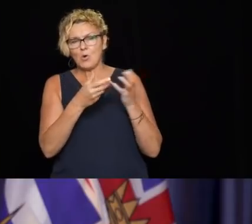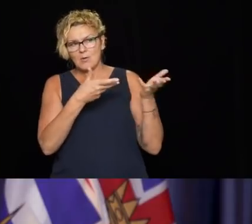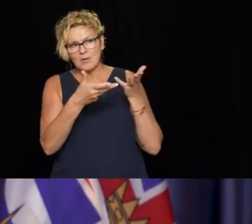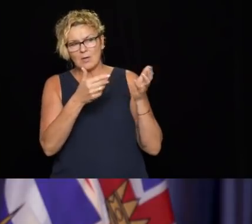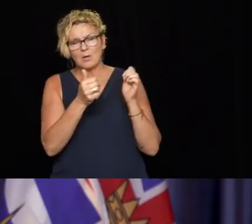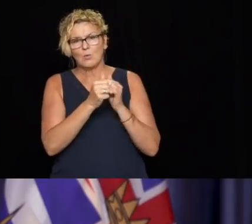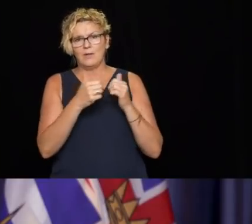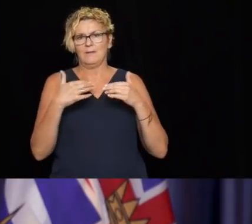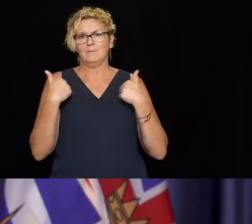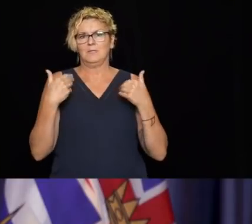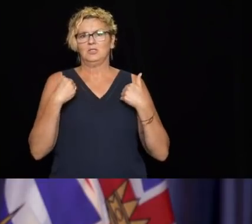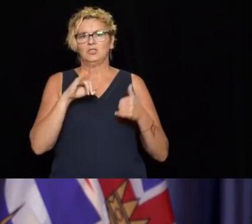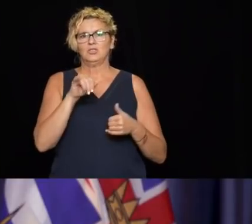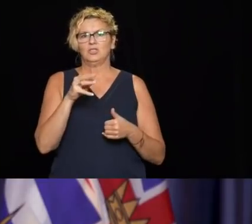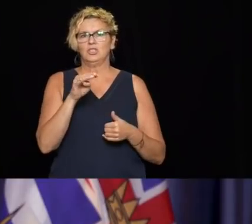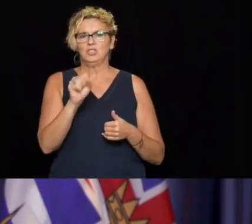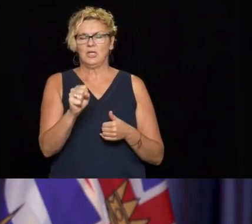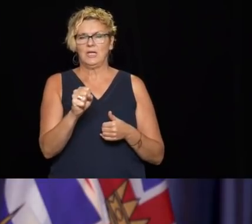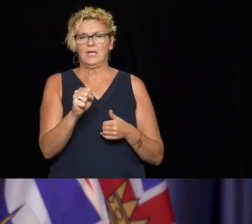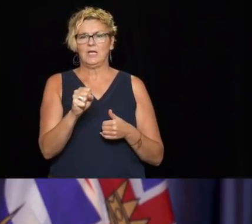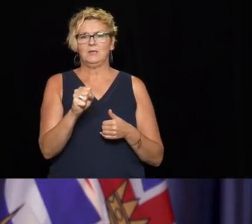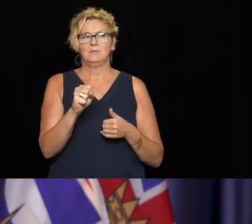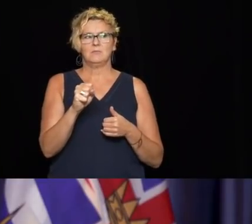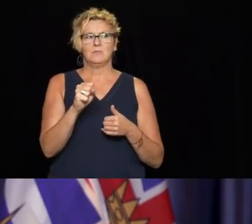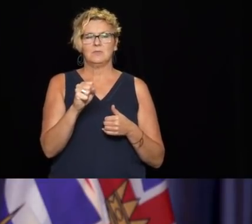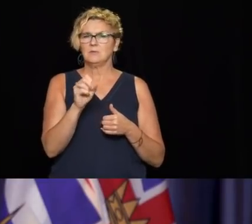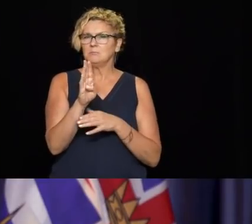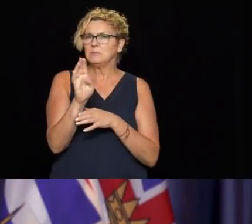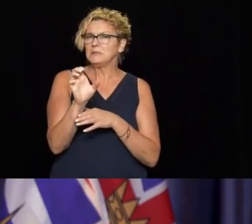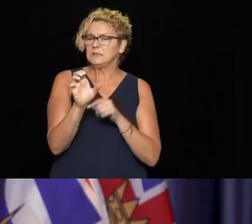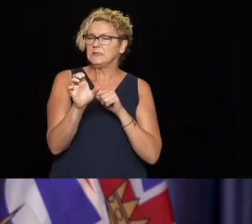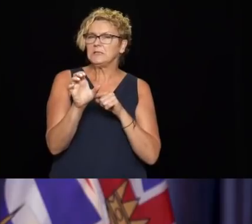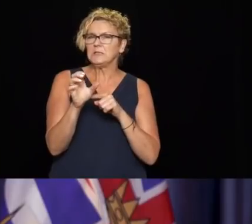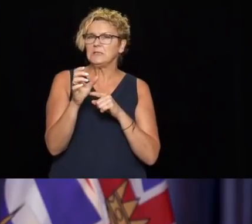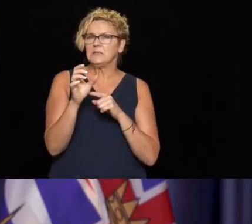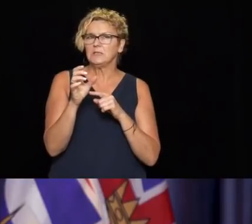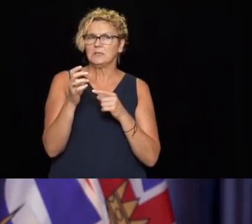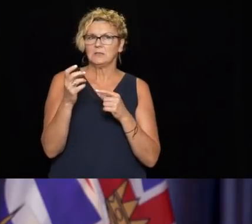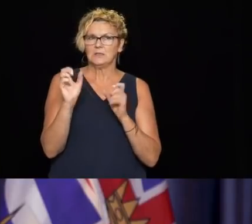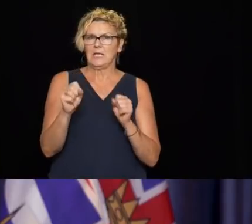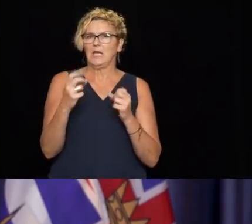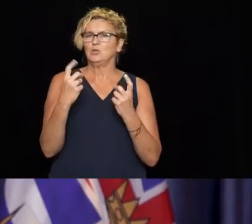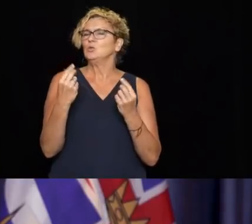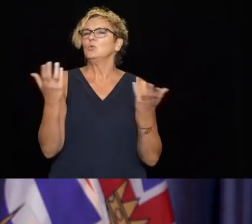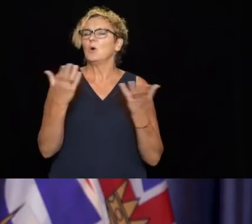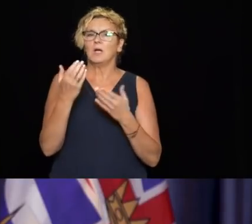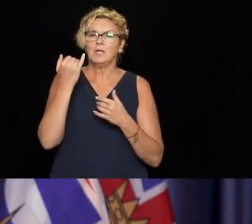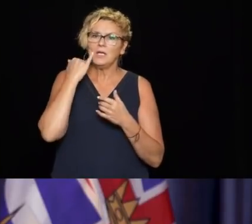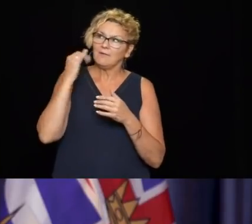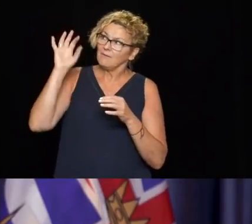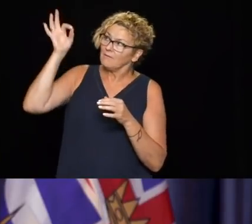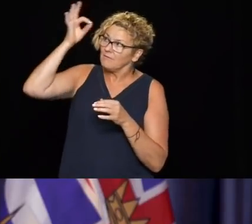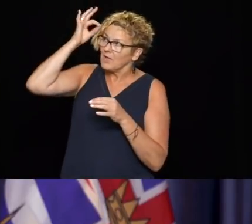Having said that, it is a national program at this point, I have been in discussion with Minister Dix and Minister James about what role